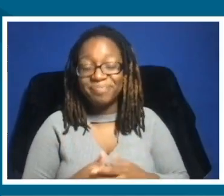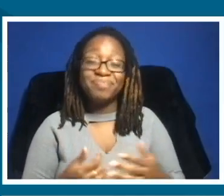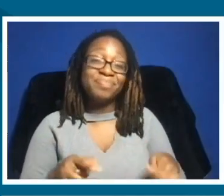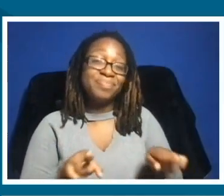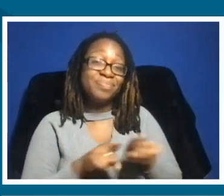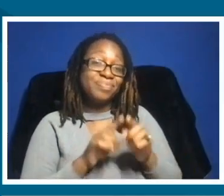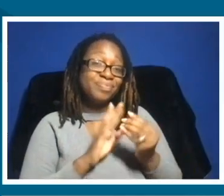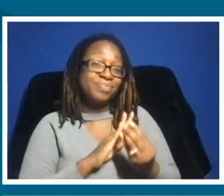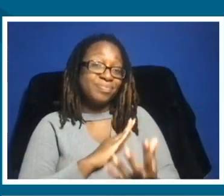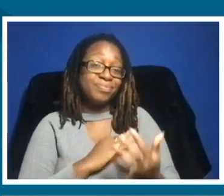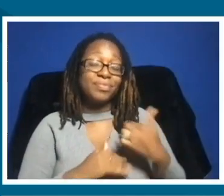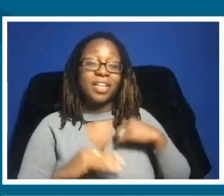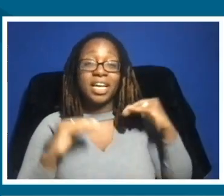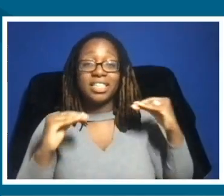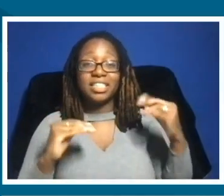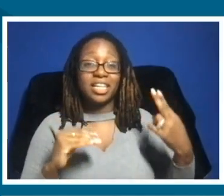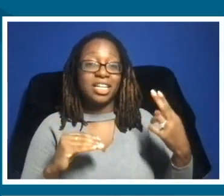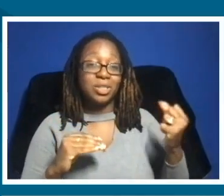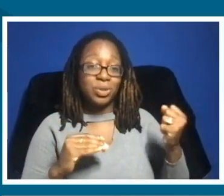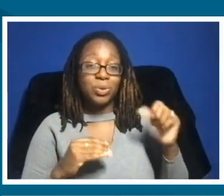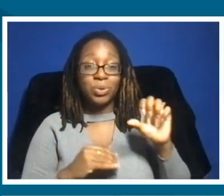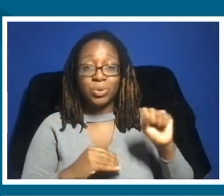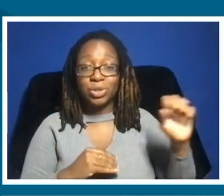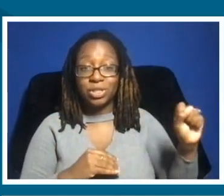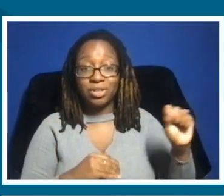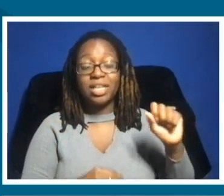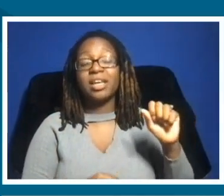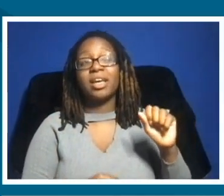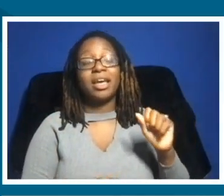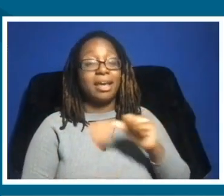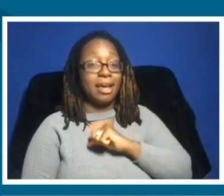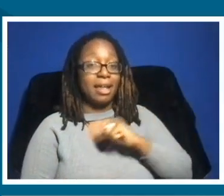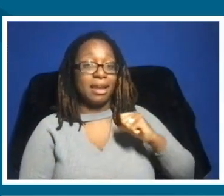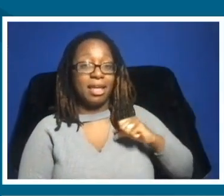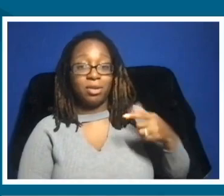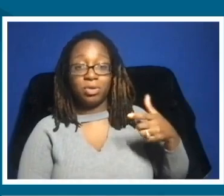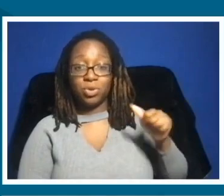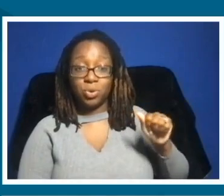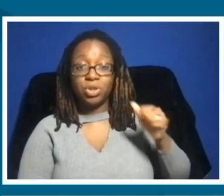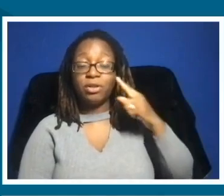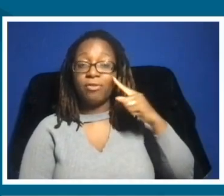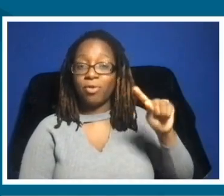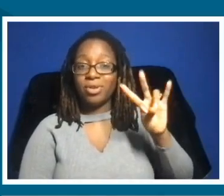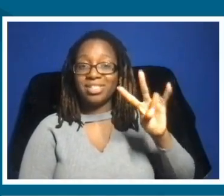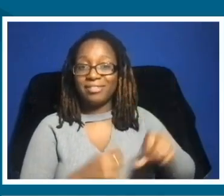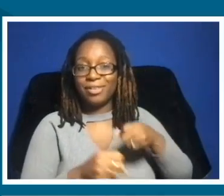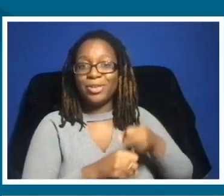social studies in atlanta for seven